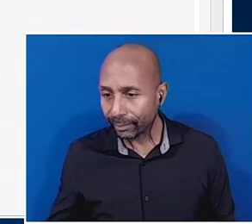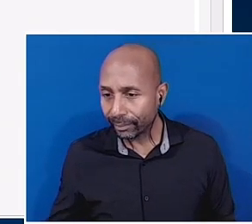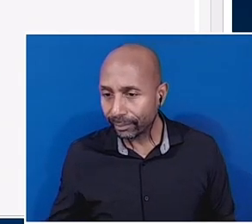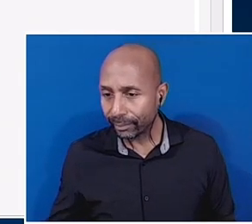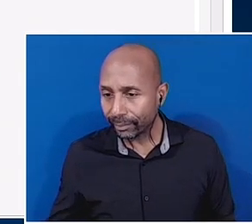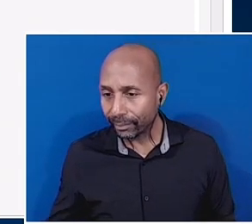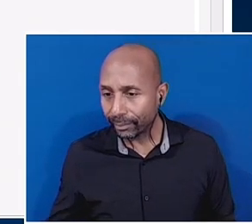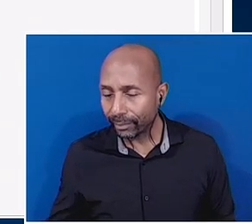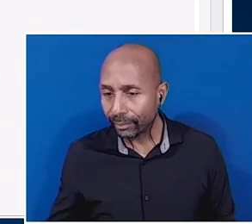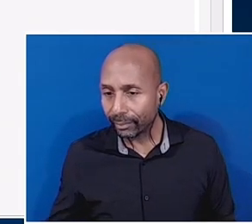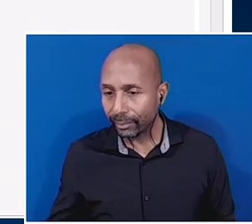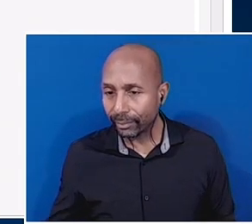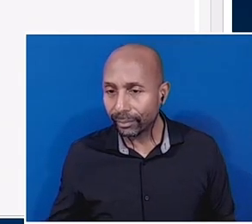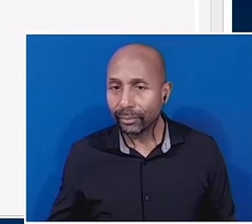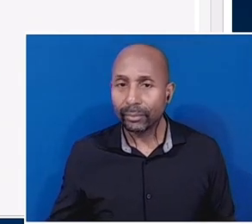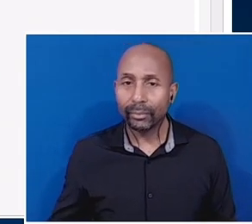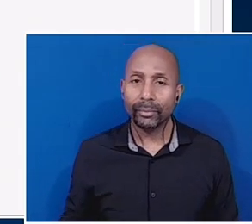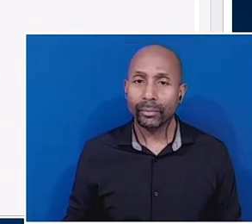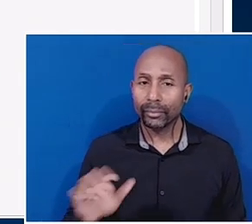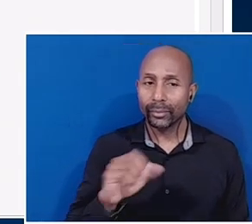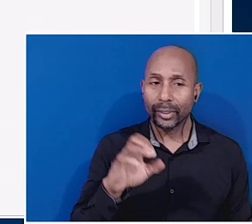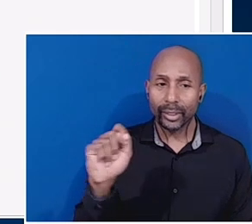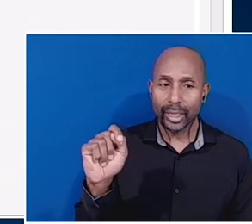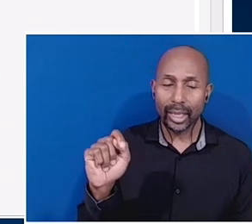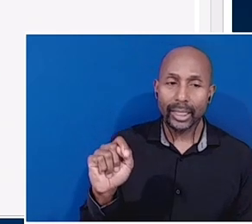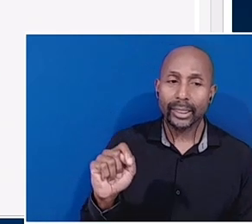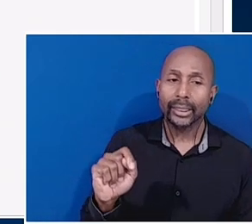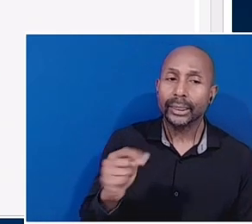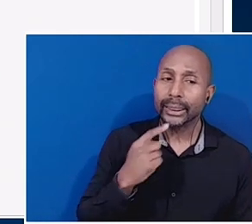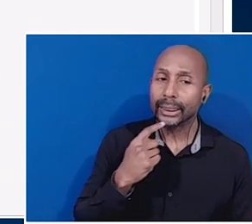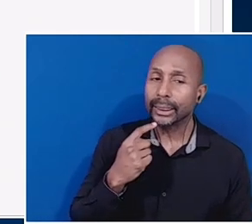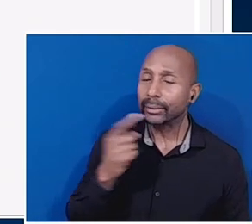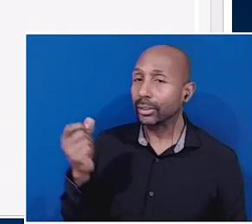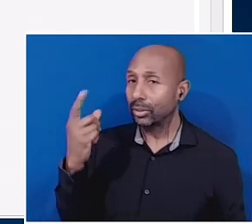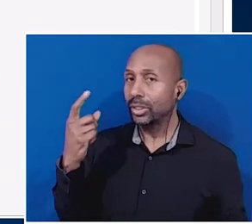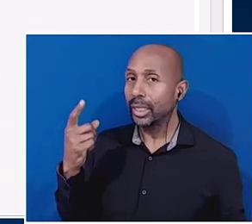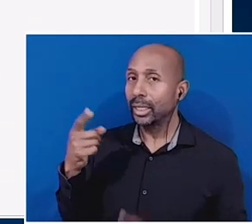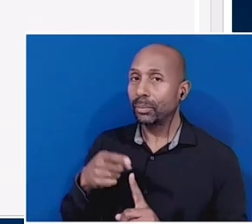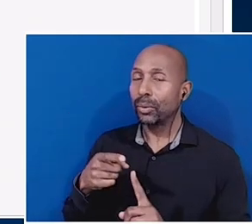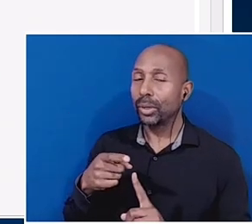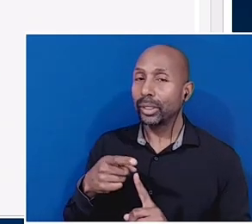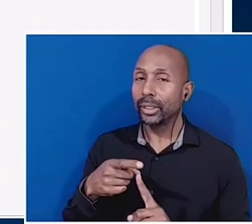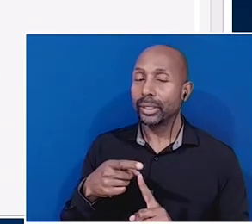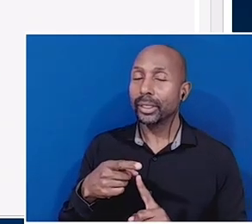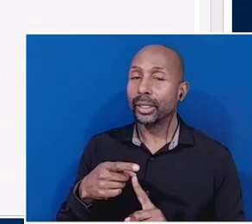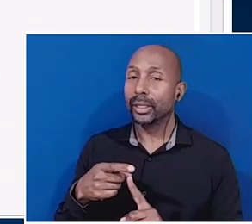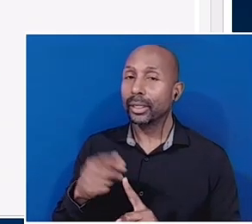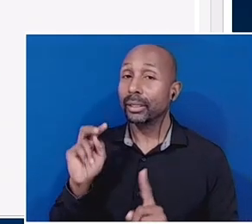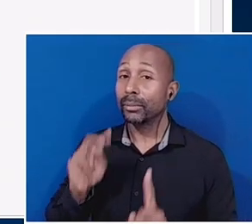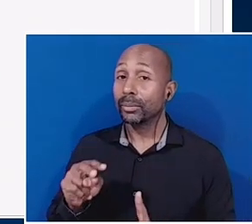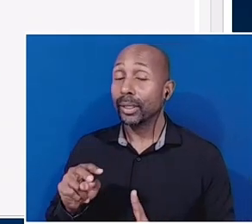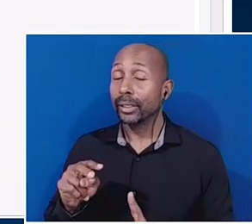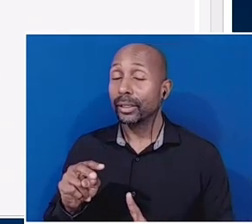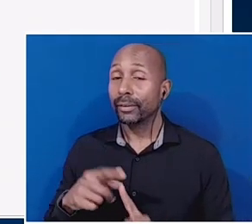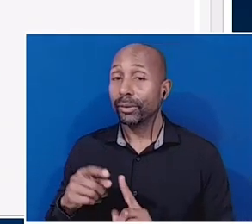consumer perspective. I work at an institution that accepts transfer credit from a variety of